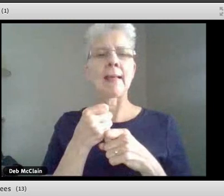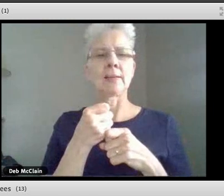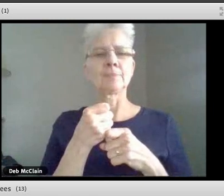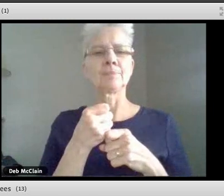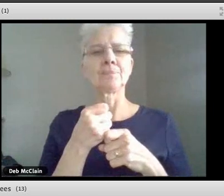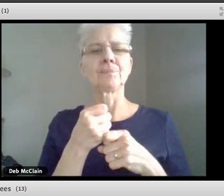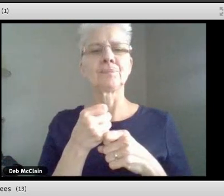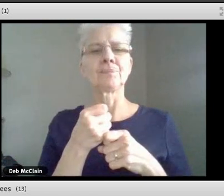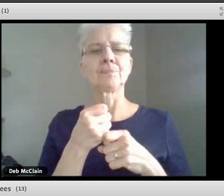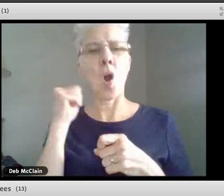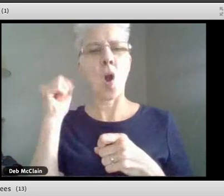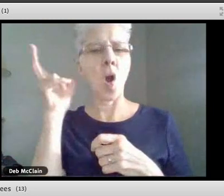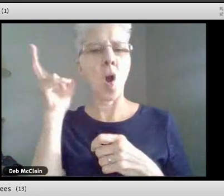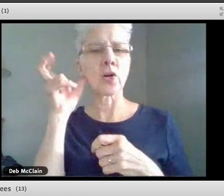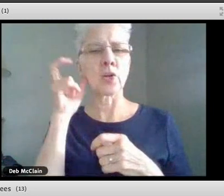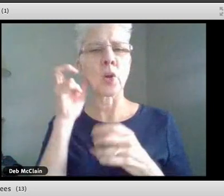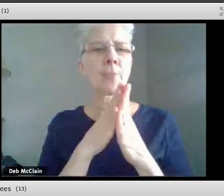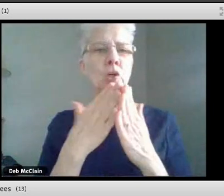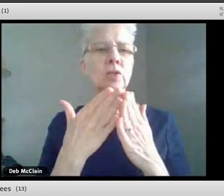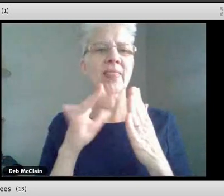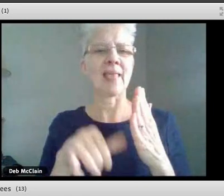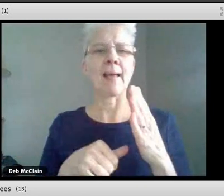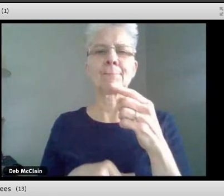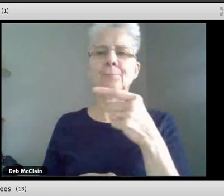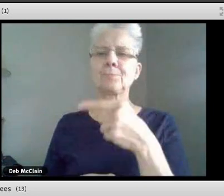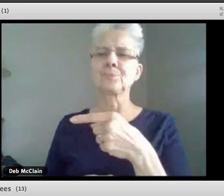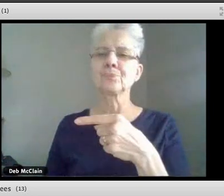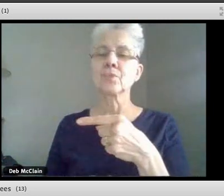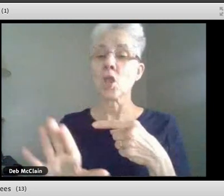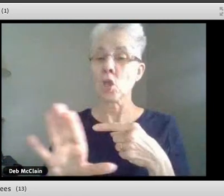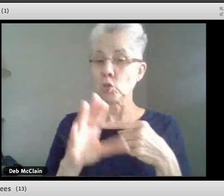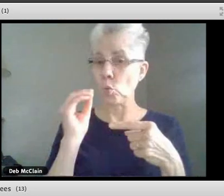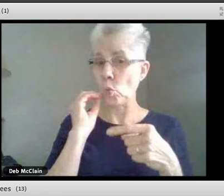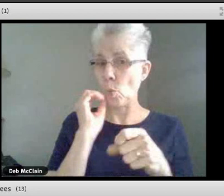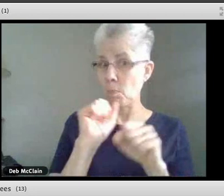So you may want to look at what your site looks like